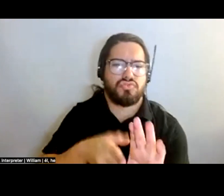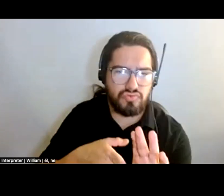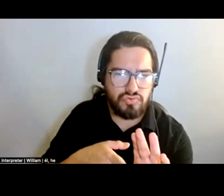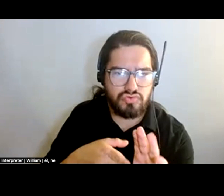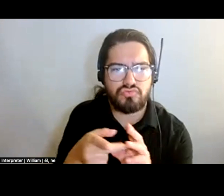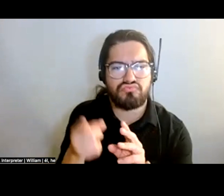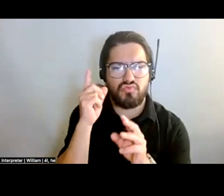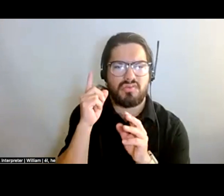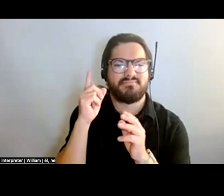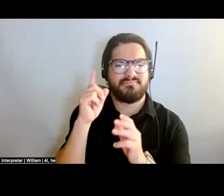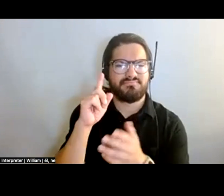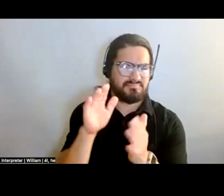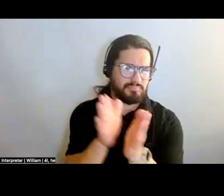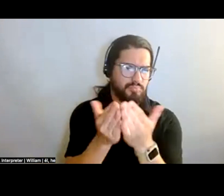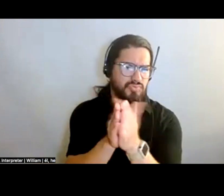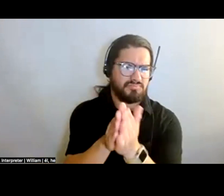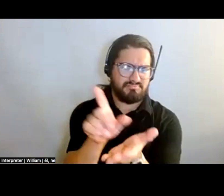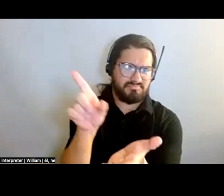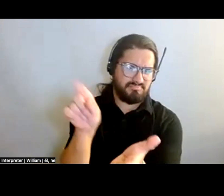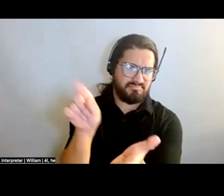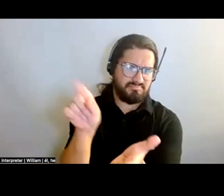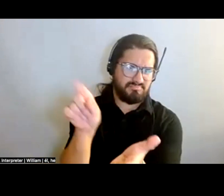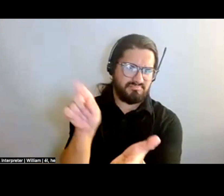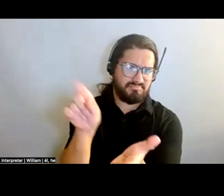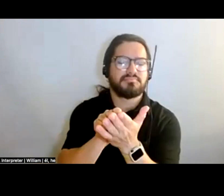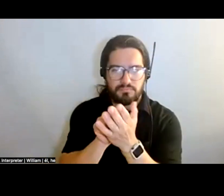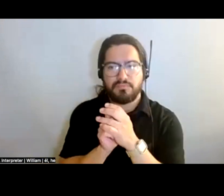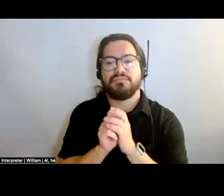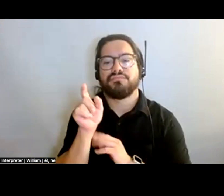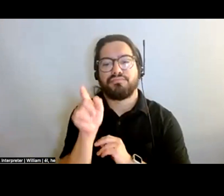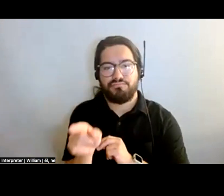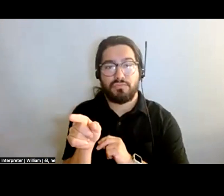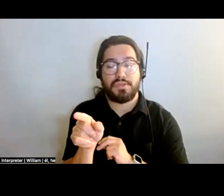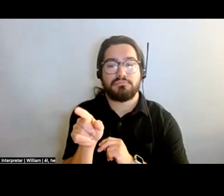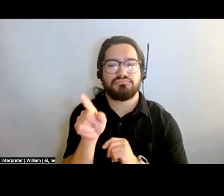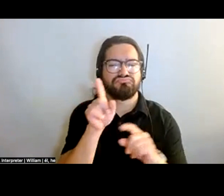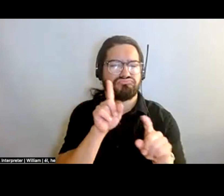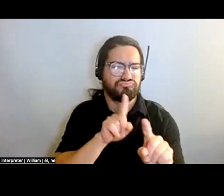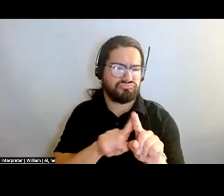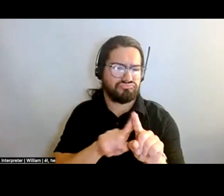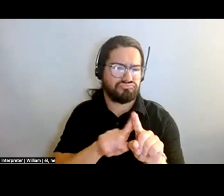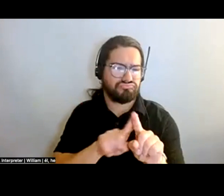Festival Internacional de Santiago (2019) and published in two chapbooks by Los Poetas del Cinco (2018).